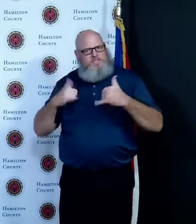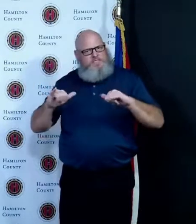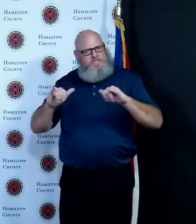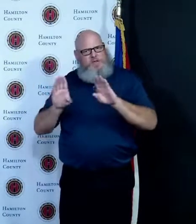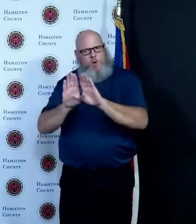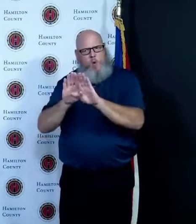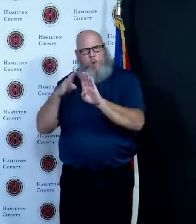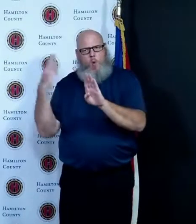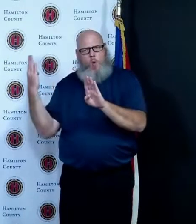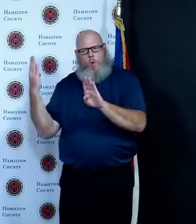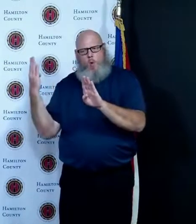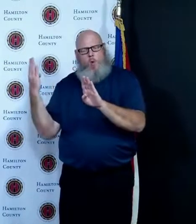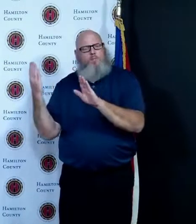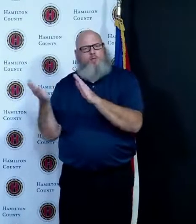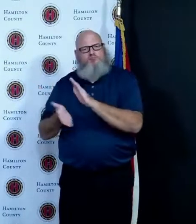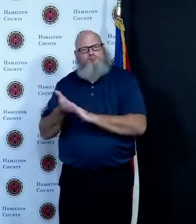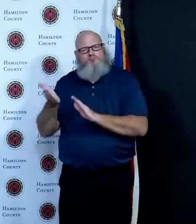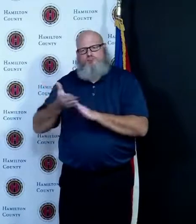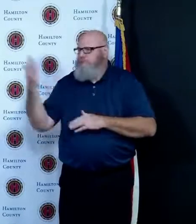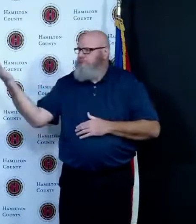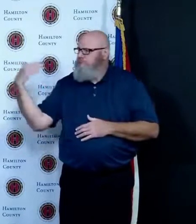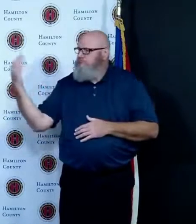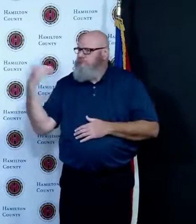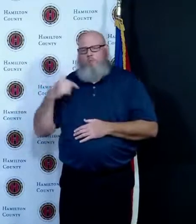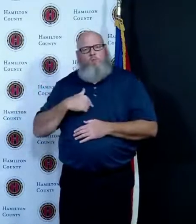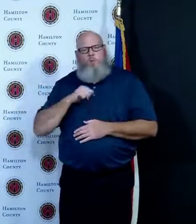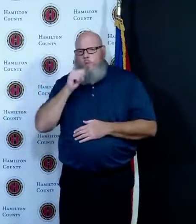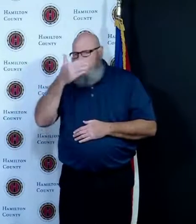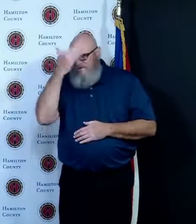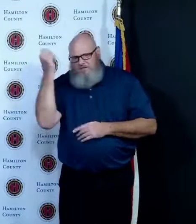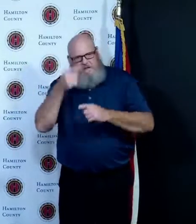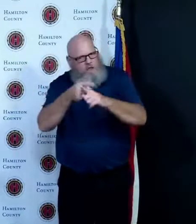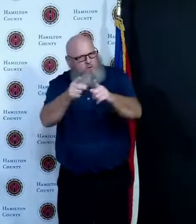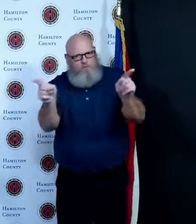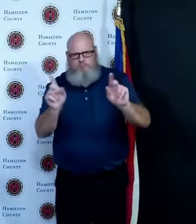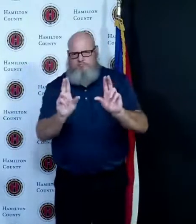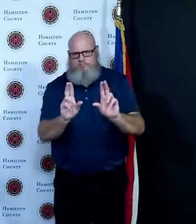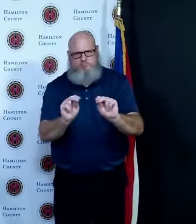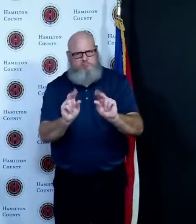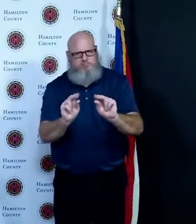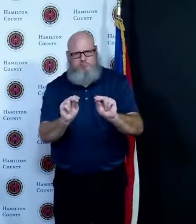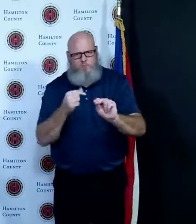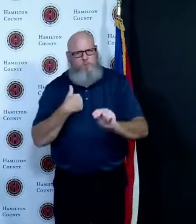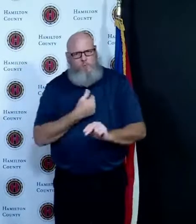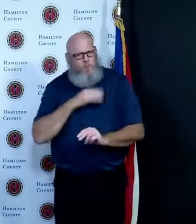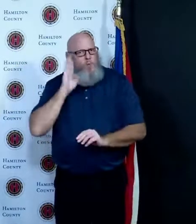pandemic please do not forget to wear your mask social distance keep sick at home and hand hygiene